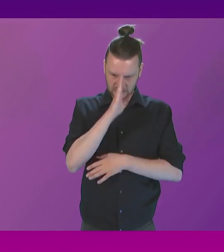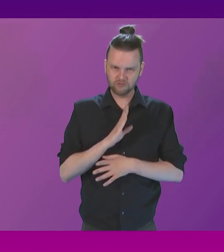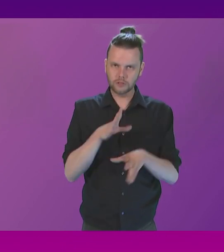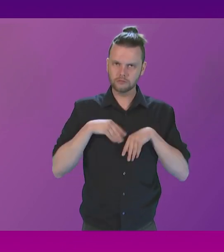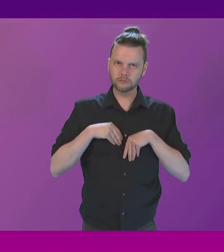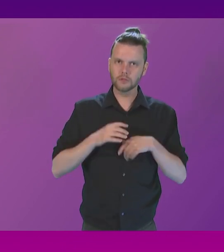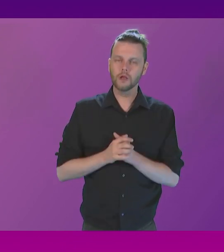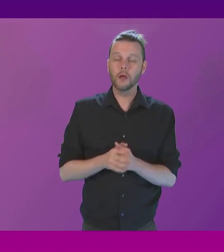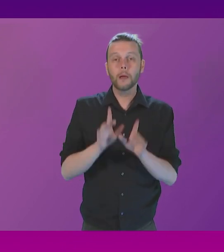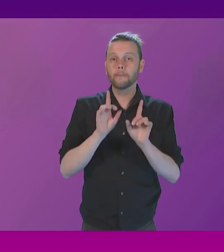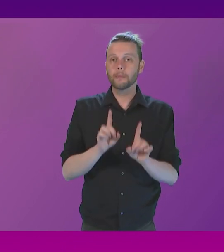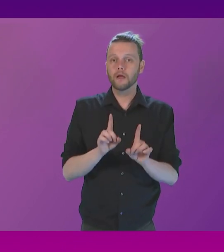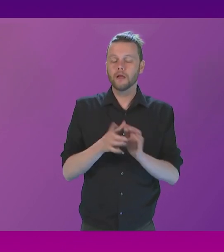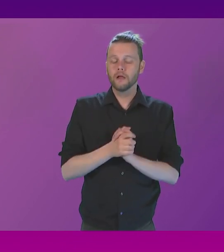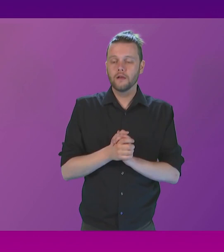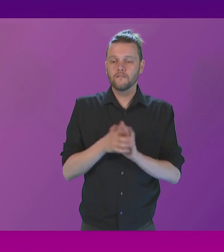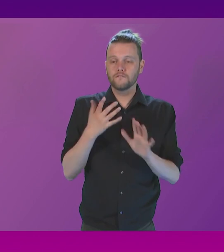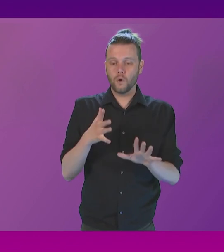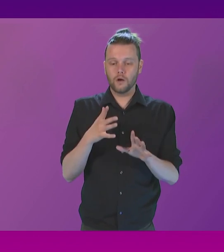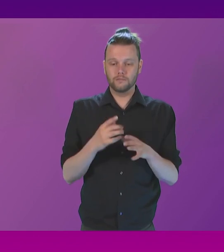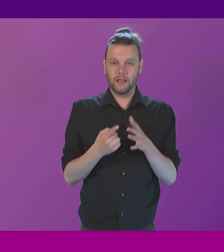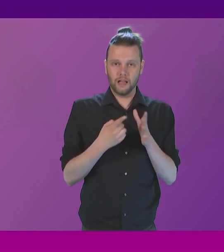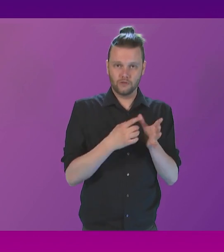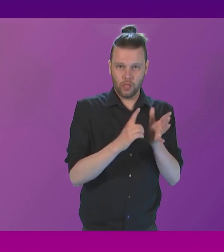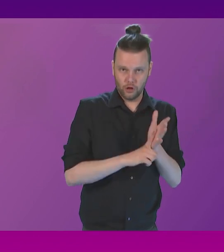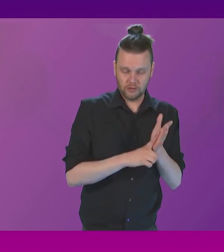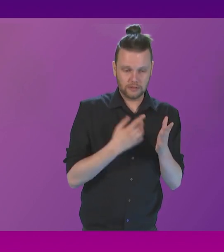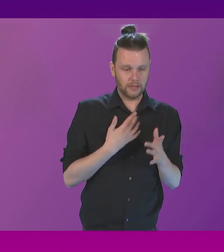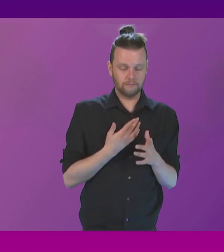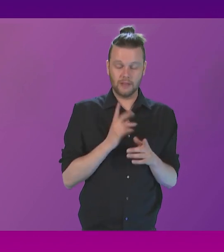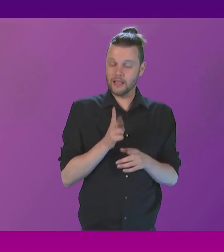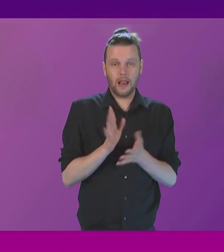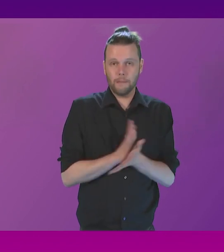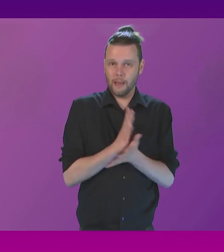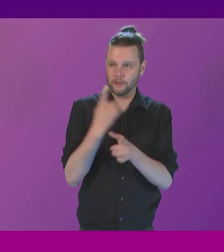In relation to the case of Andrew Slorance—again, I am happy to speak to Louise Slorance in detail